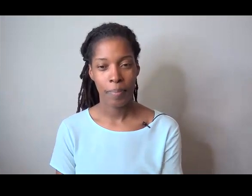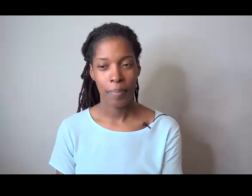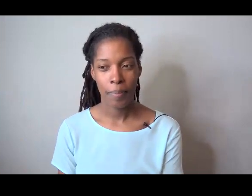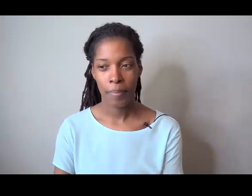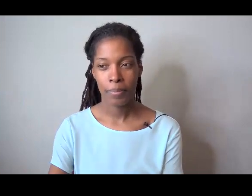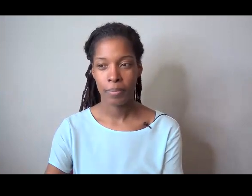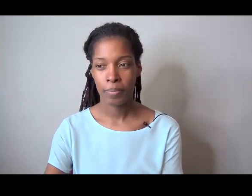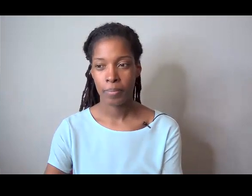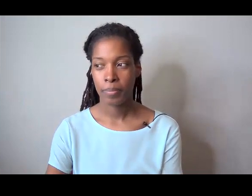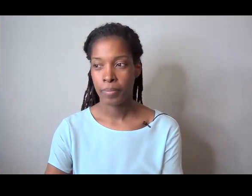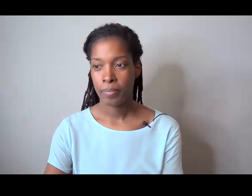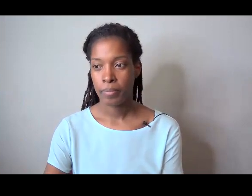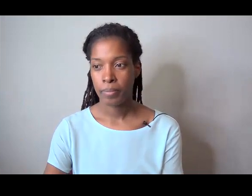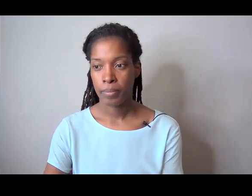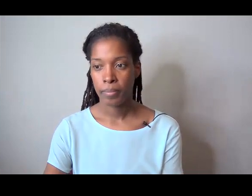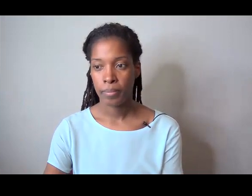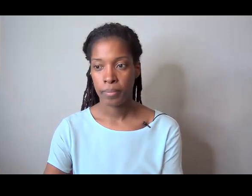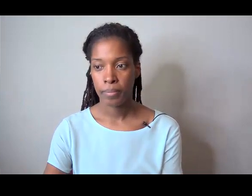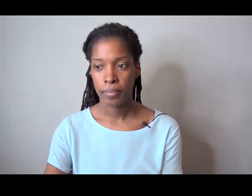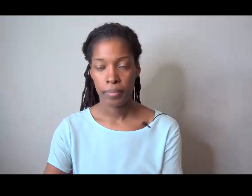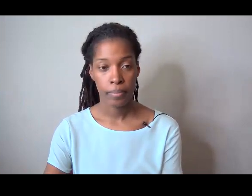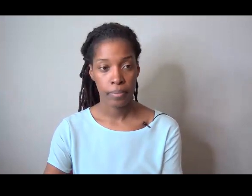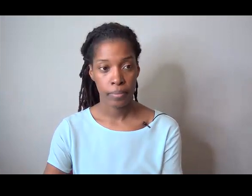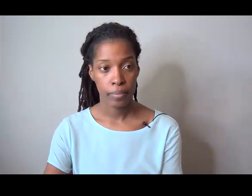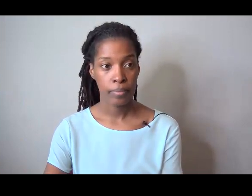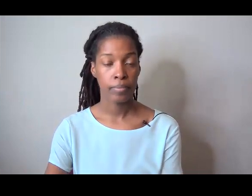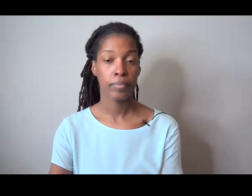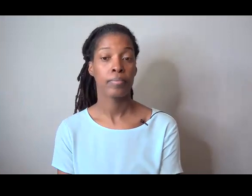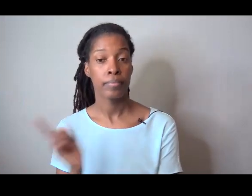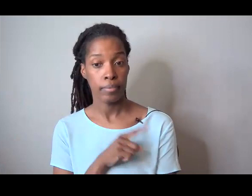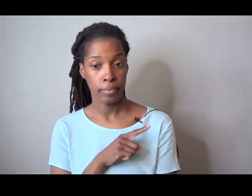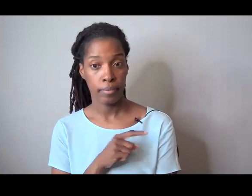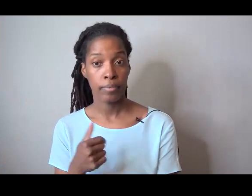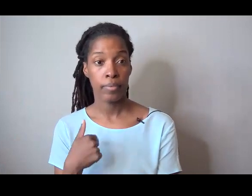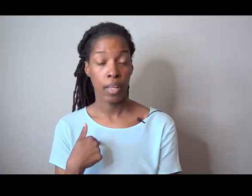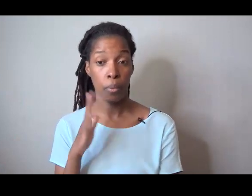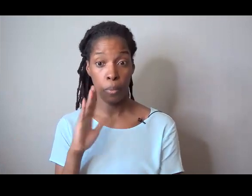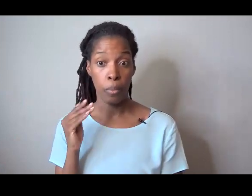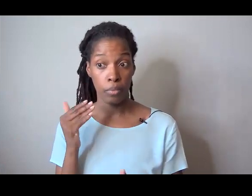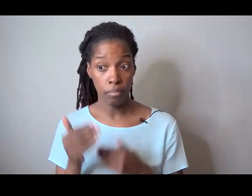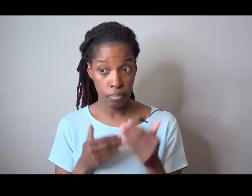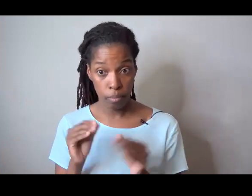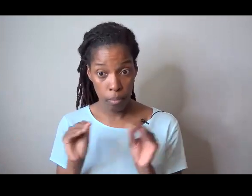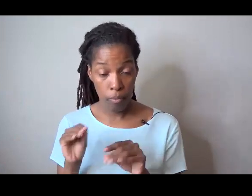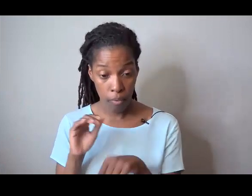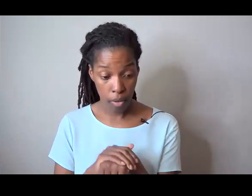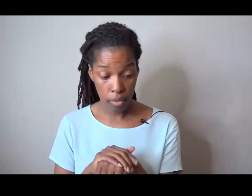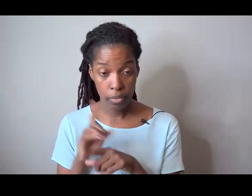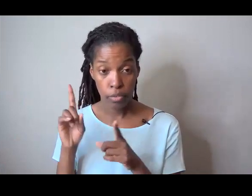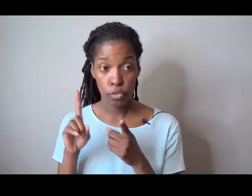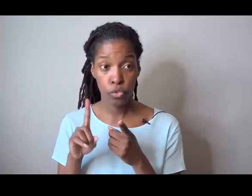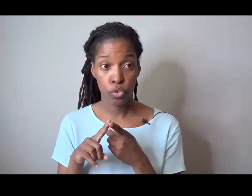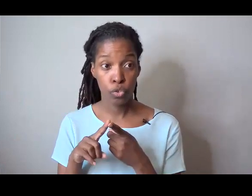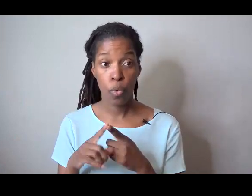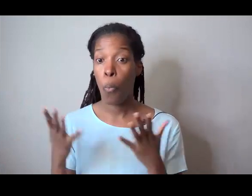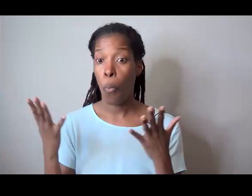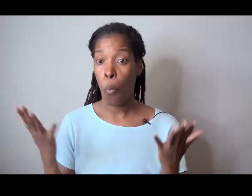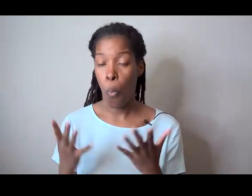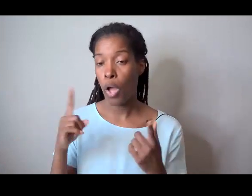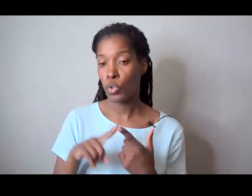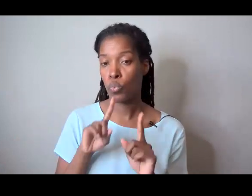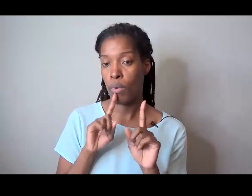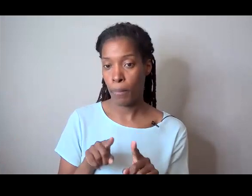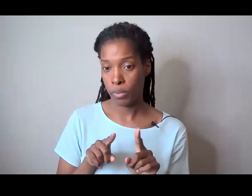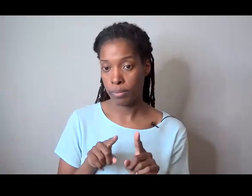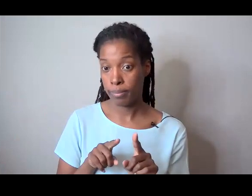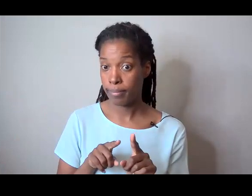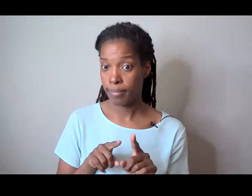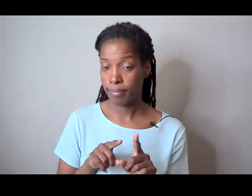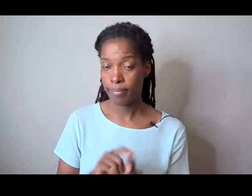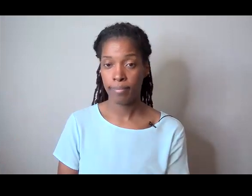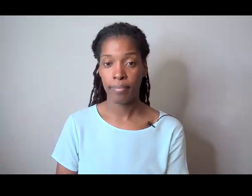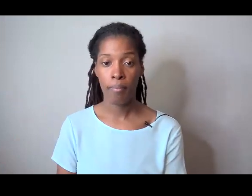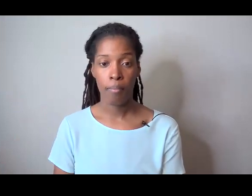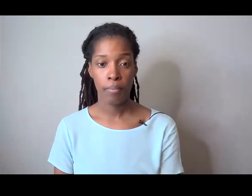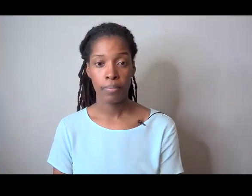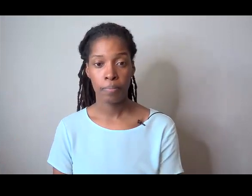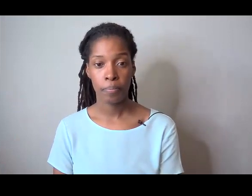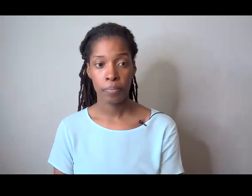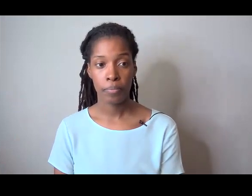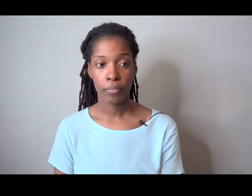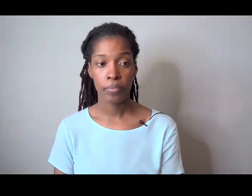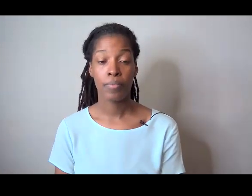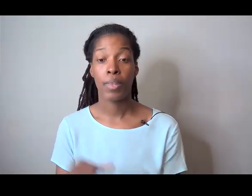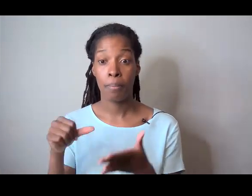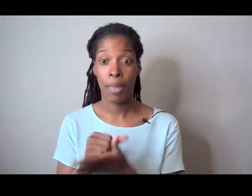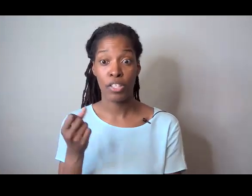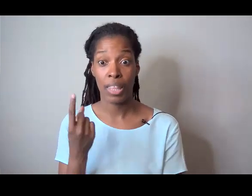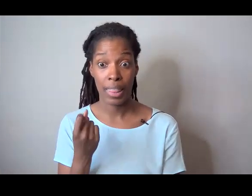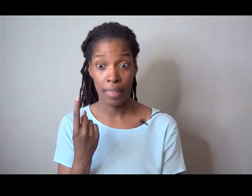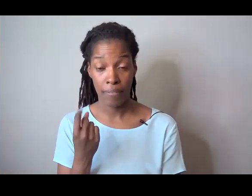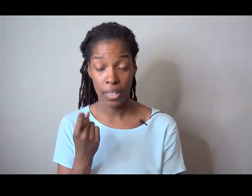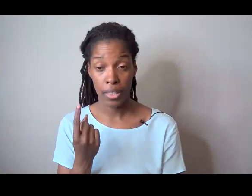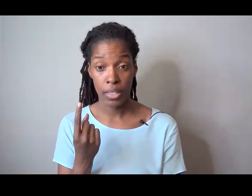Okay. So I'm going to move us on in what to report. So on slide 11,